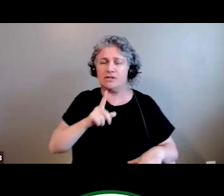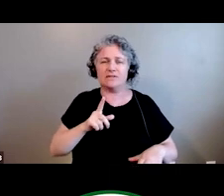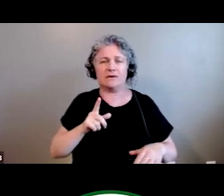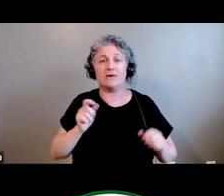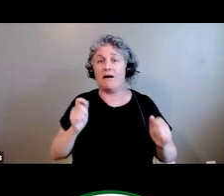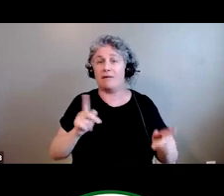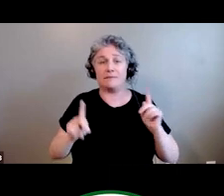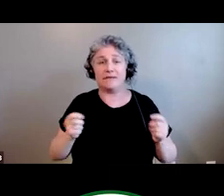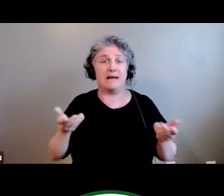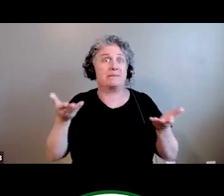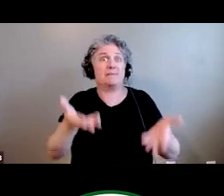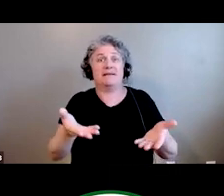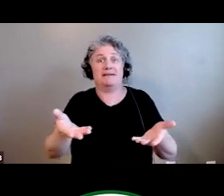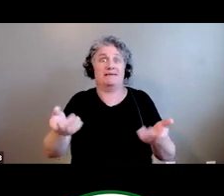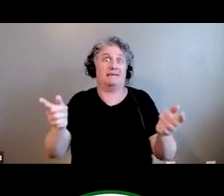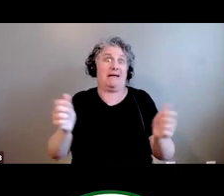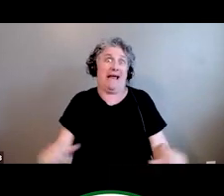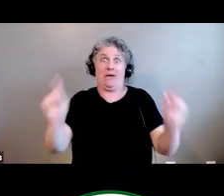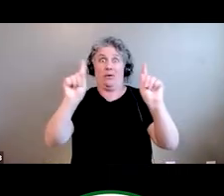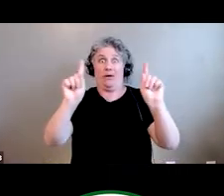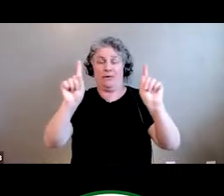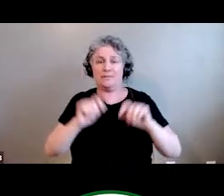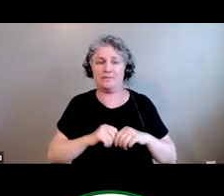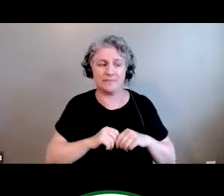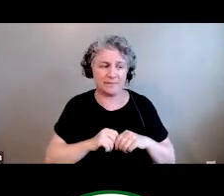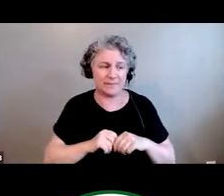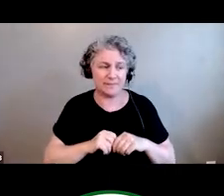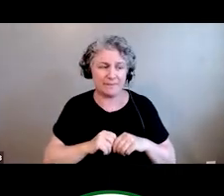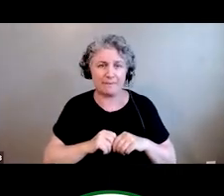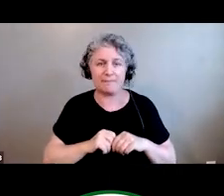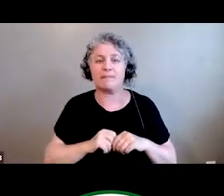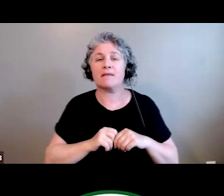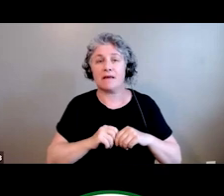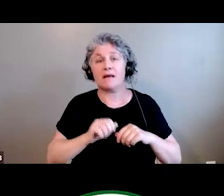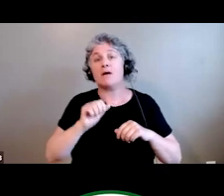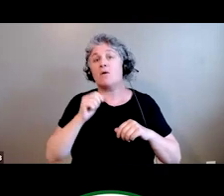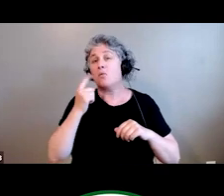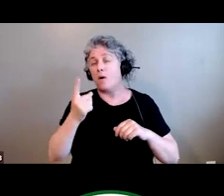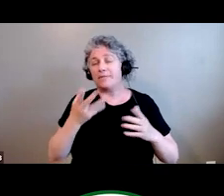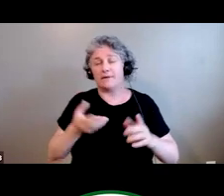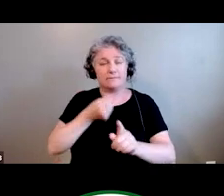We each have the potential to make such a difference in our spaces and in our relationships.